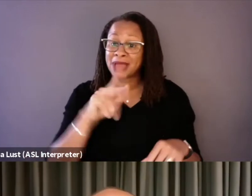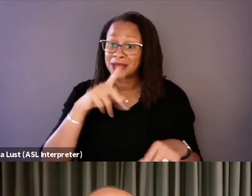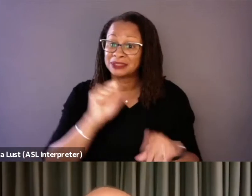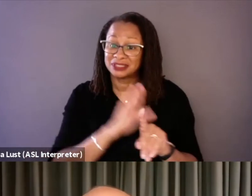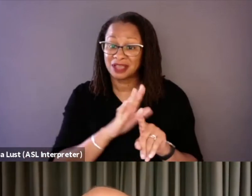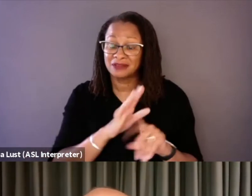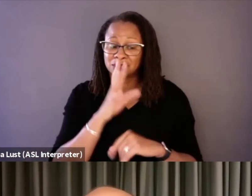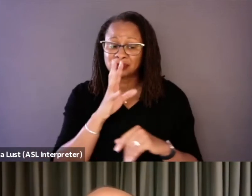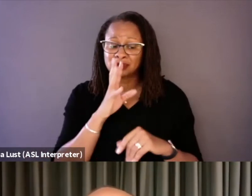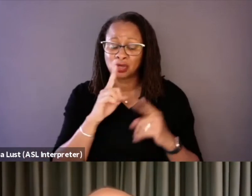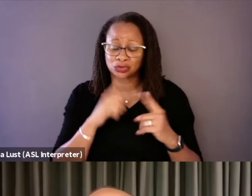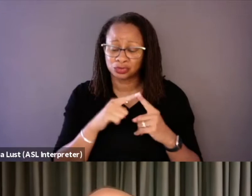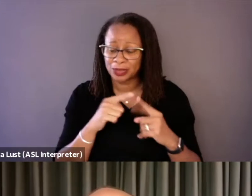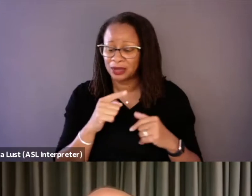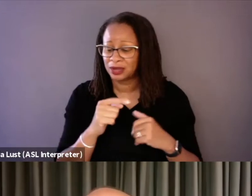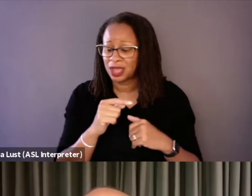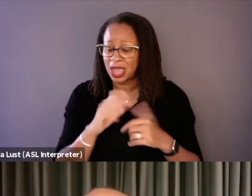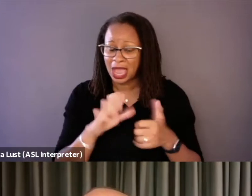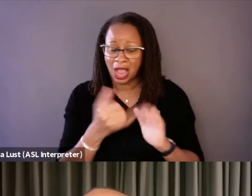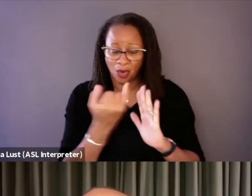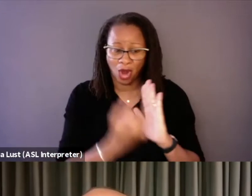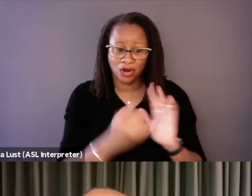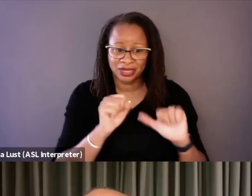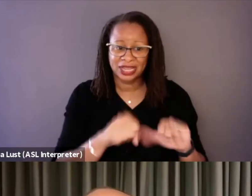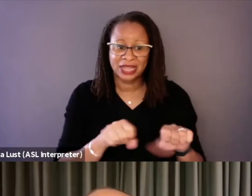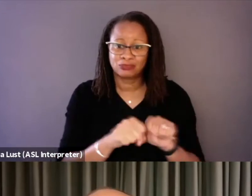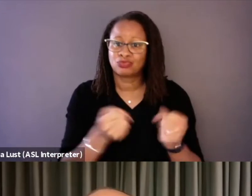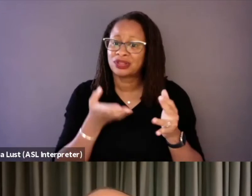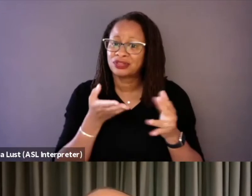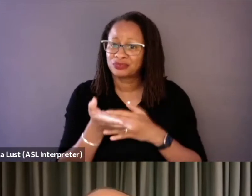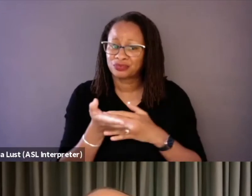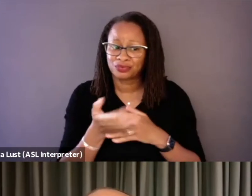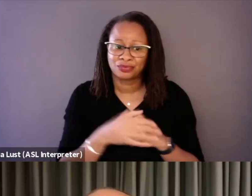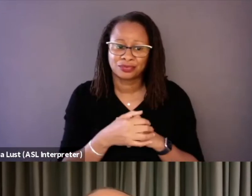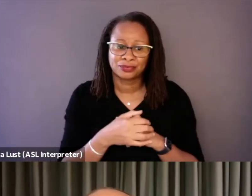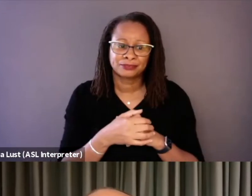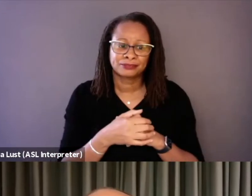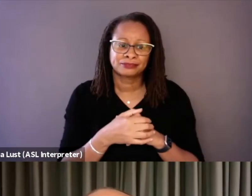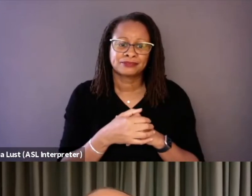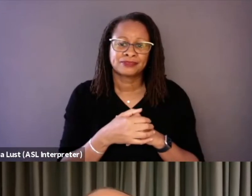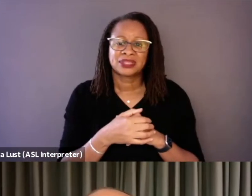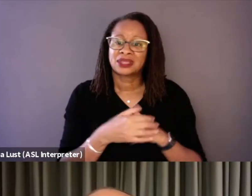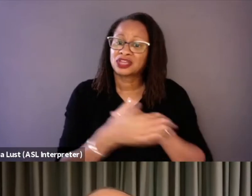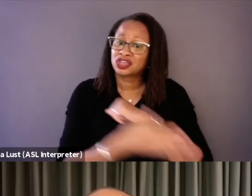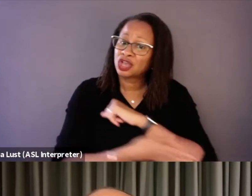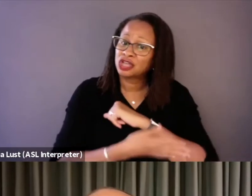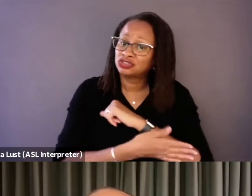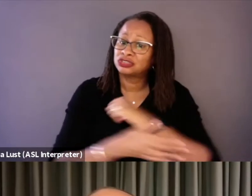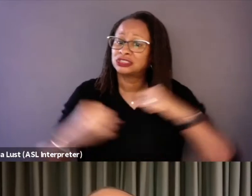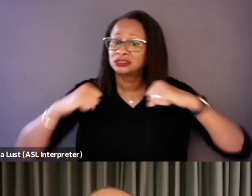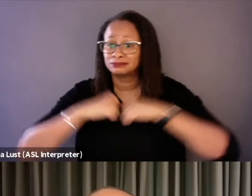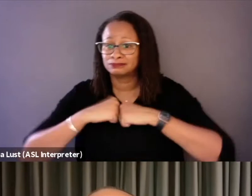it spoke to the way art can sort of break through country, borders and that sort of thing.